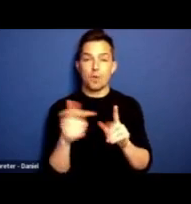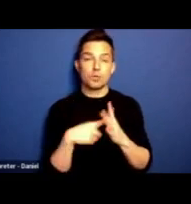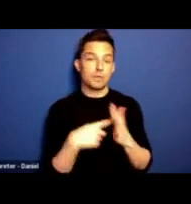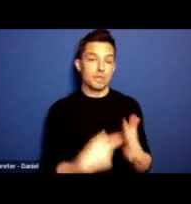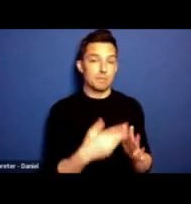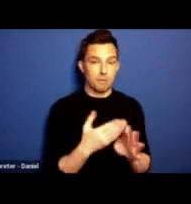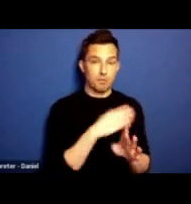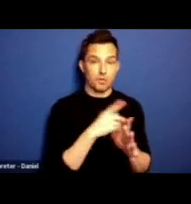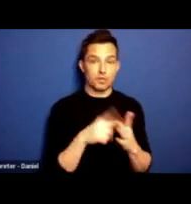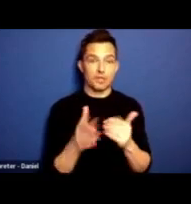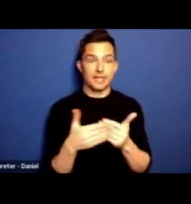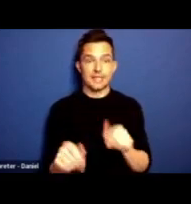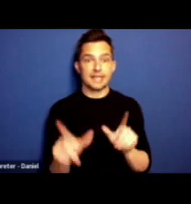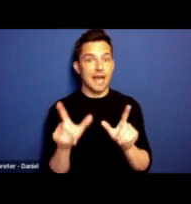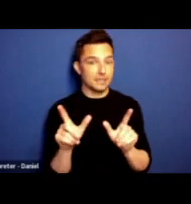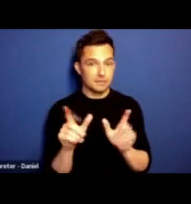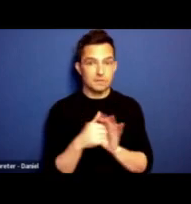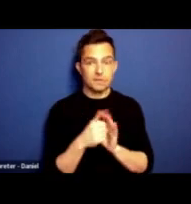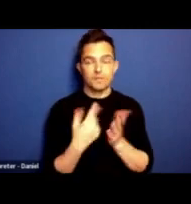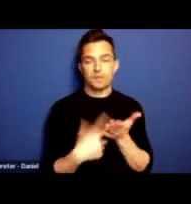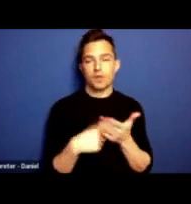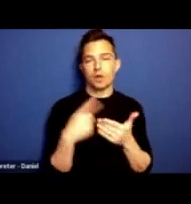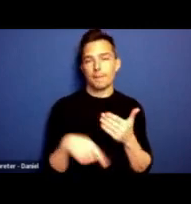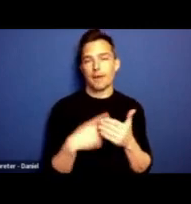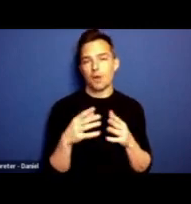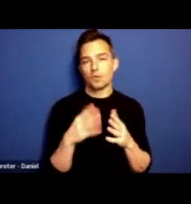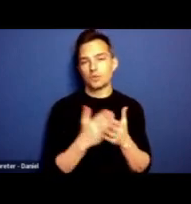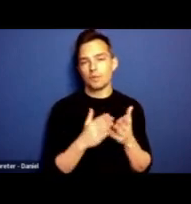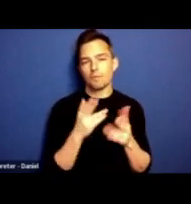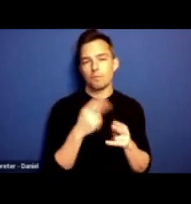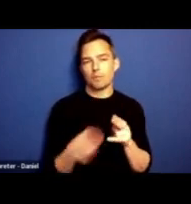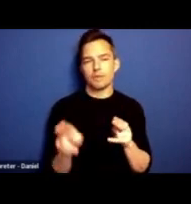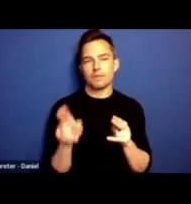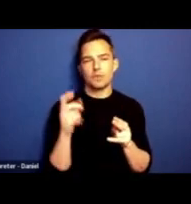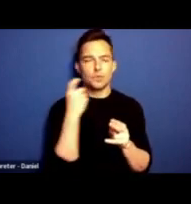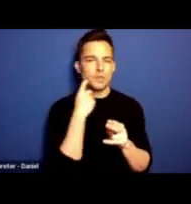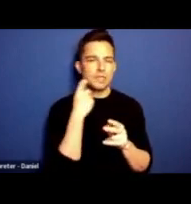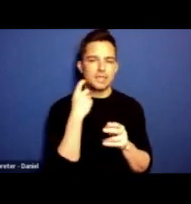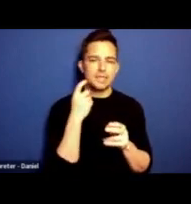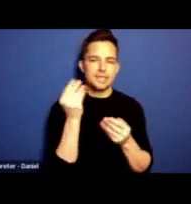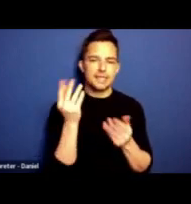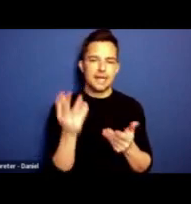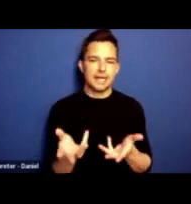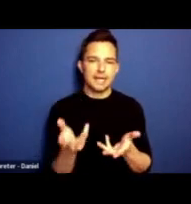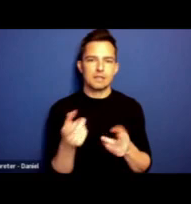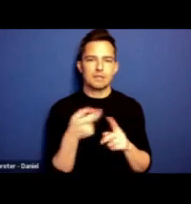on to the next slide and talk a little bit about some brief recent data from the vocational